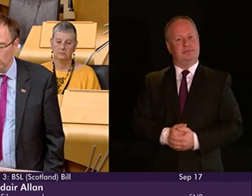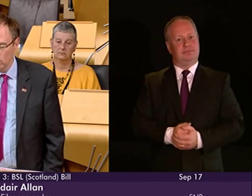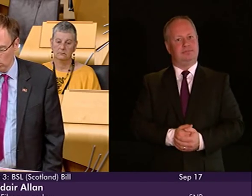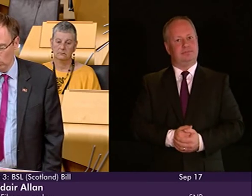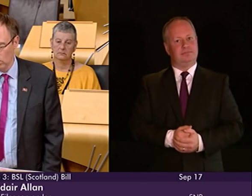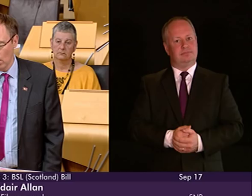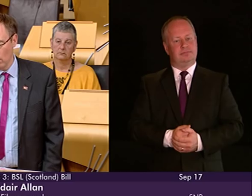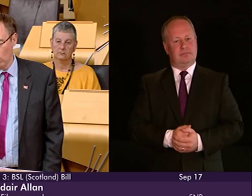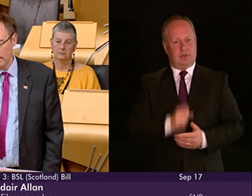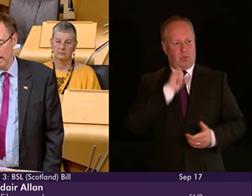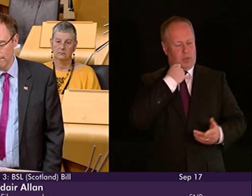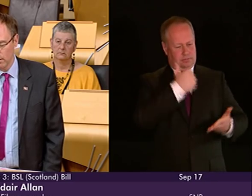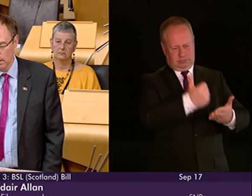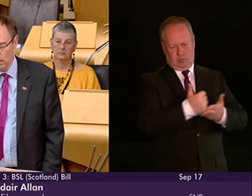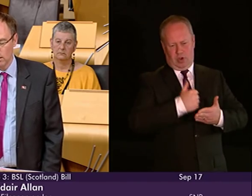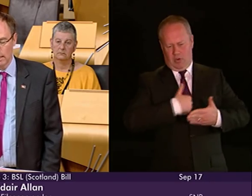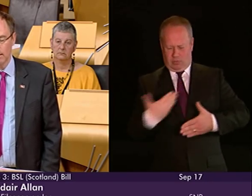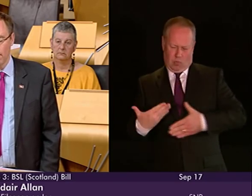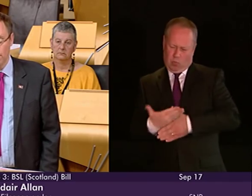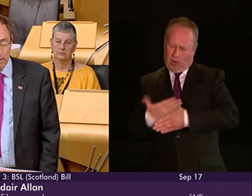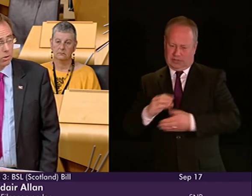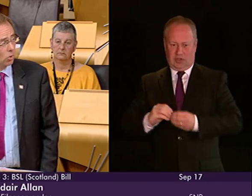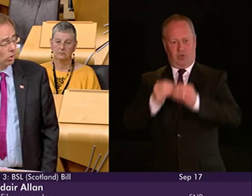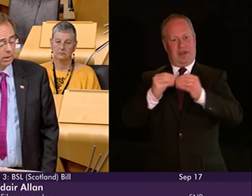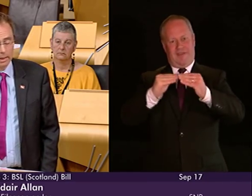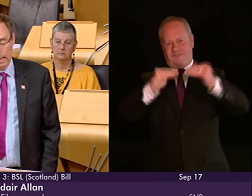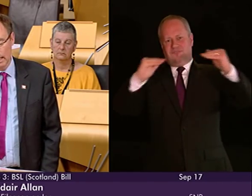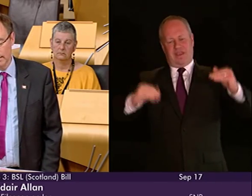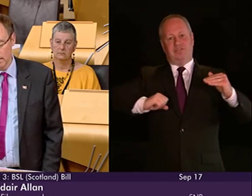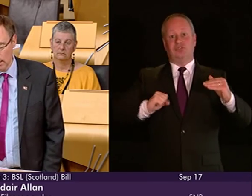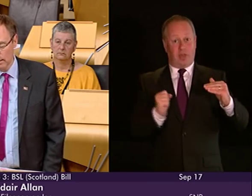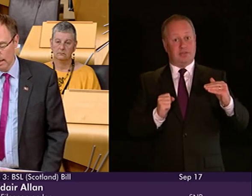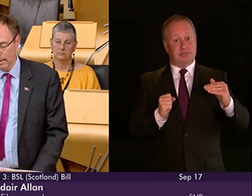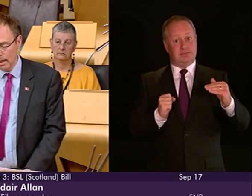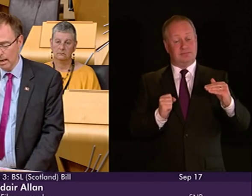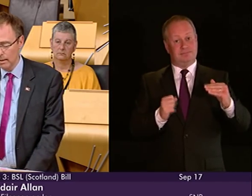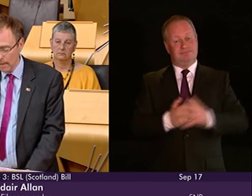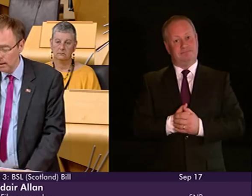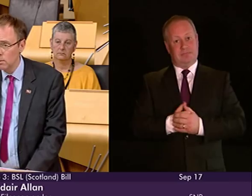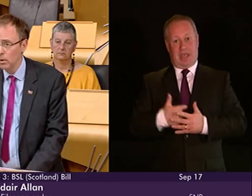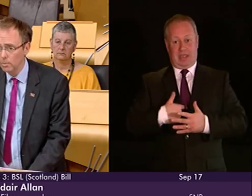be a contribution to our wider efforts to create a fairer Scotland. I commend the bill